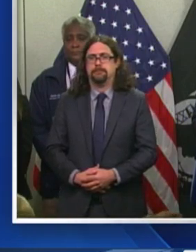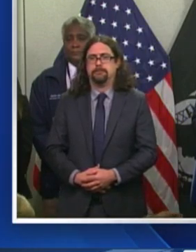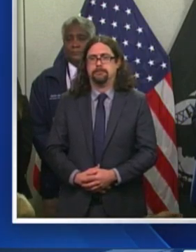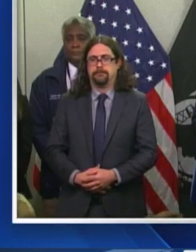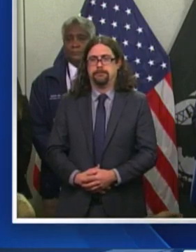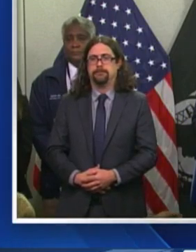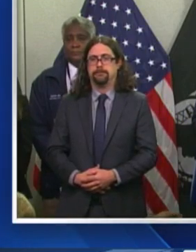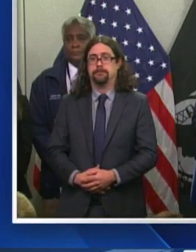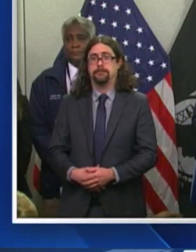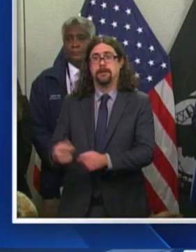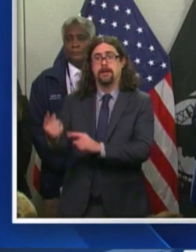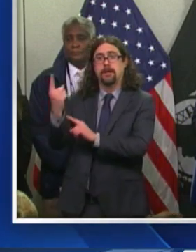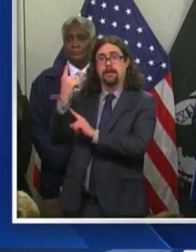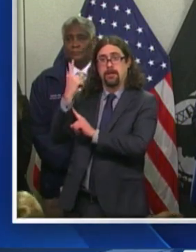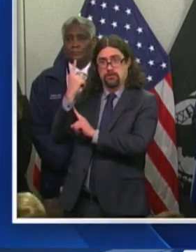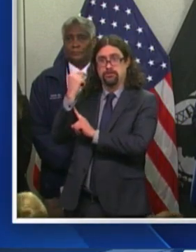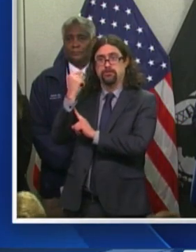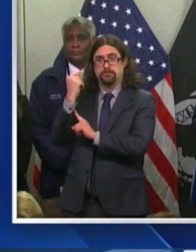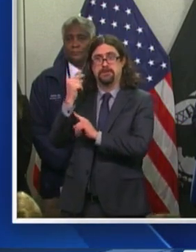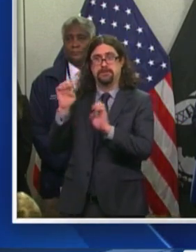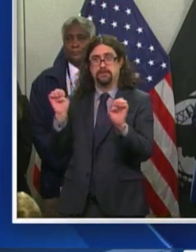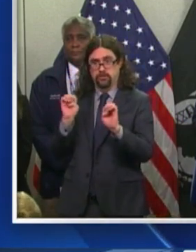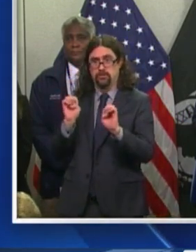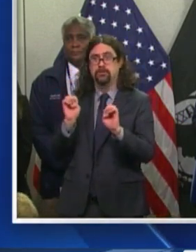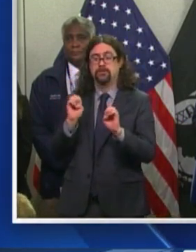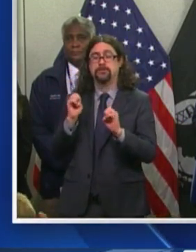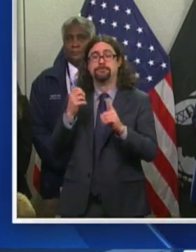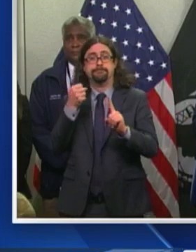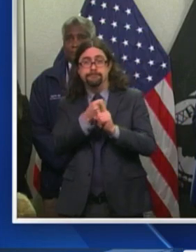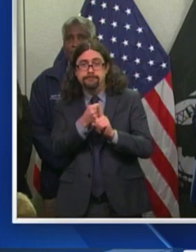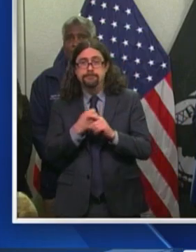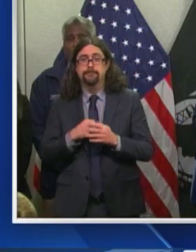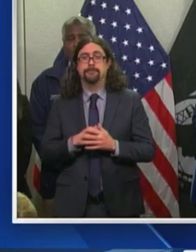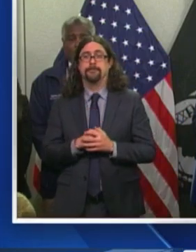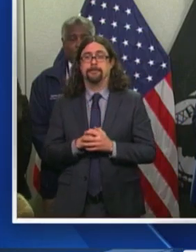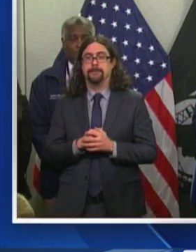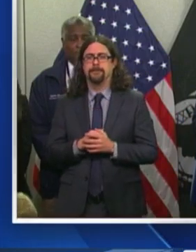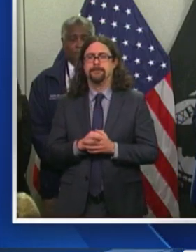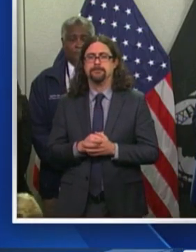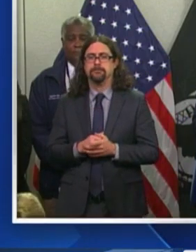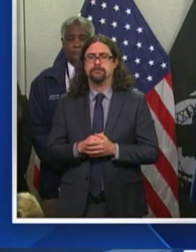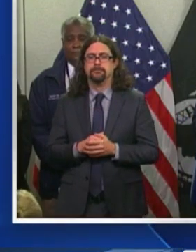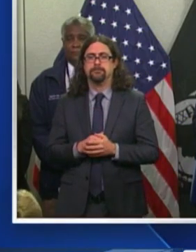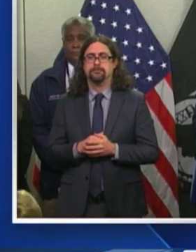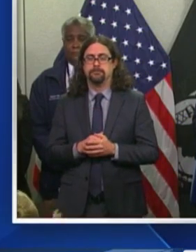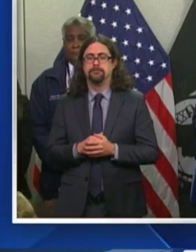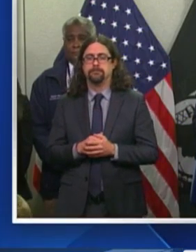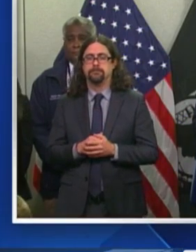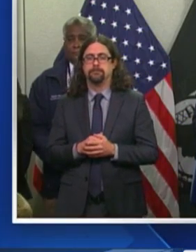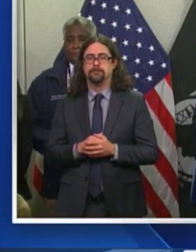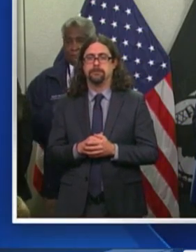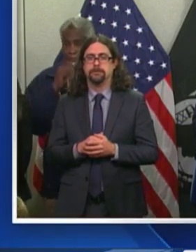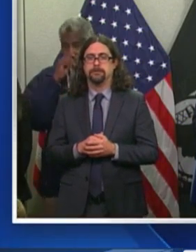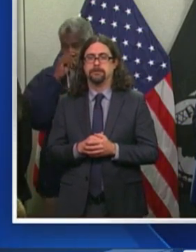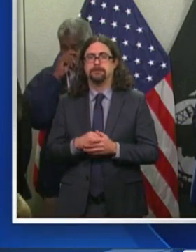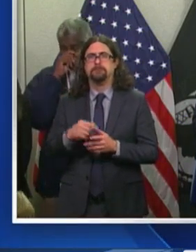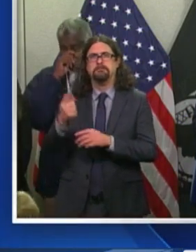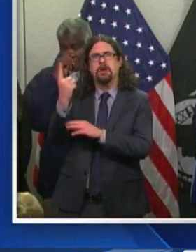TRAVEL BAN WHICH LITERALLY MEANT WE WOULD STOP ANY NON- EMERGENCY VEHICLE ON THE ROAD. THIS IS A DIFFERENT STATUS.